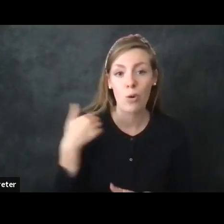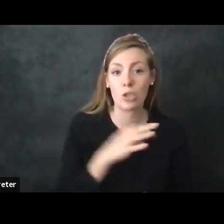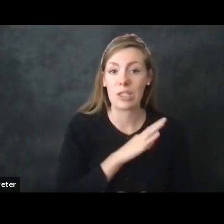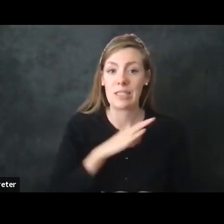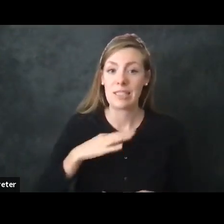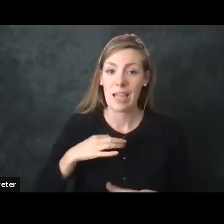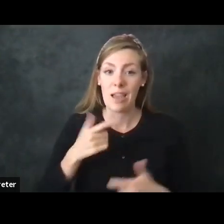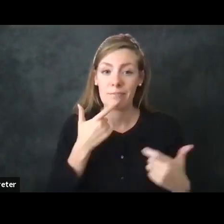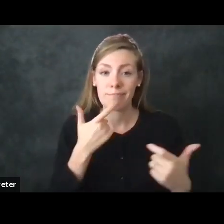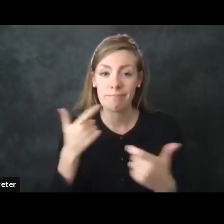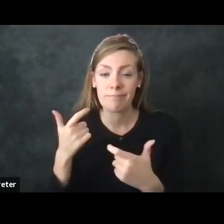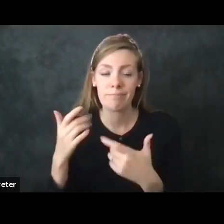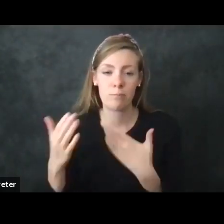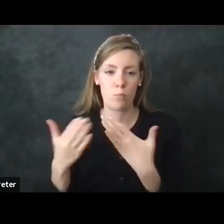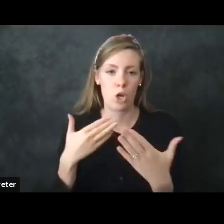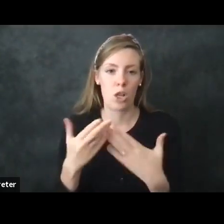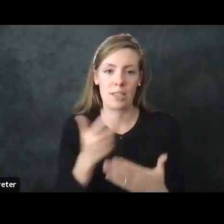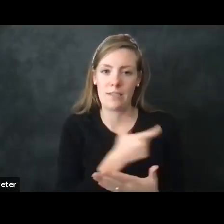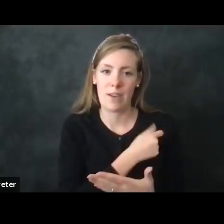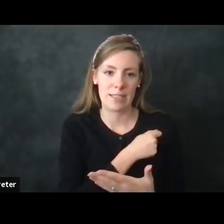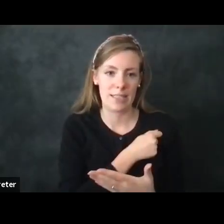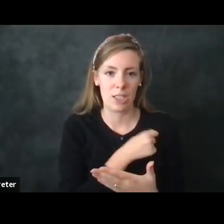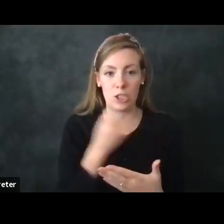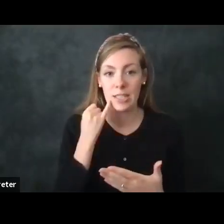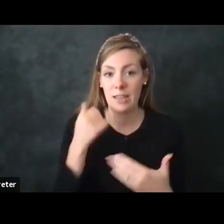Regardless of vaccination status, Mase are